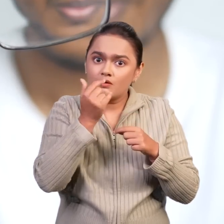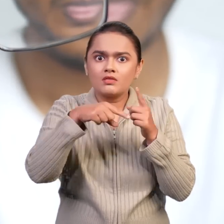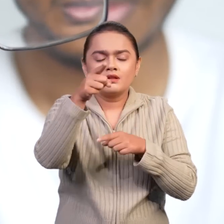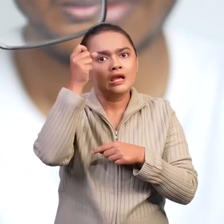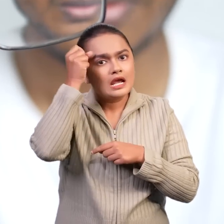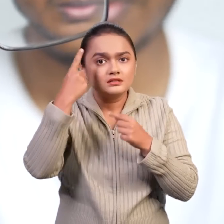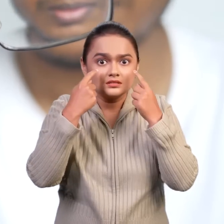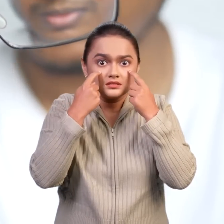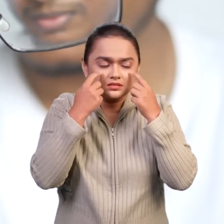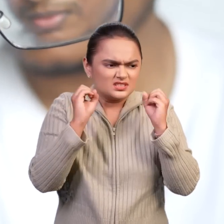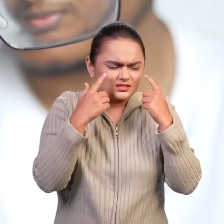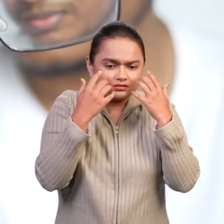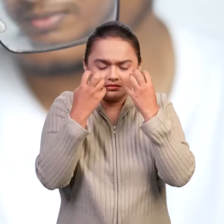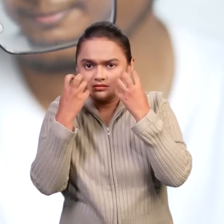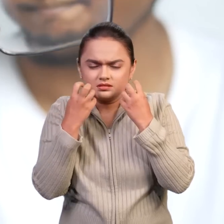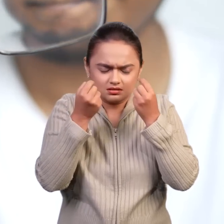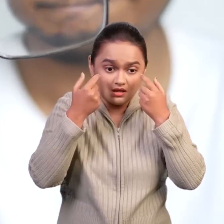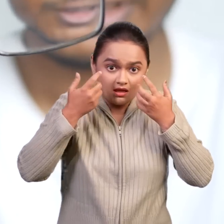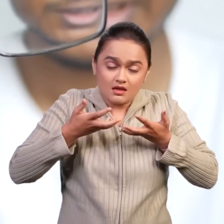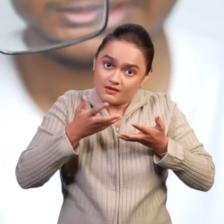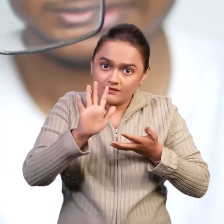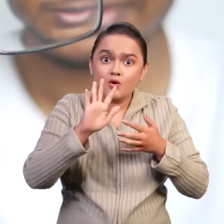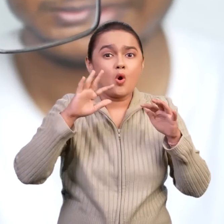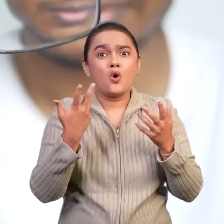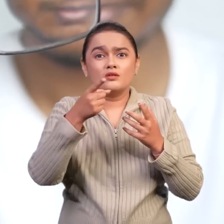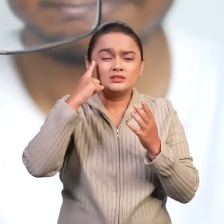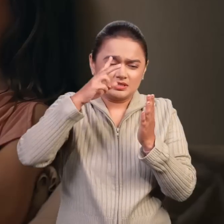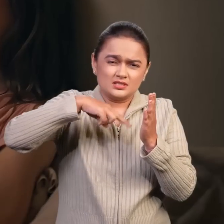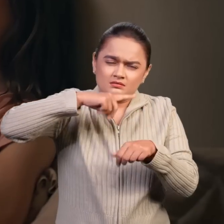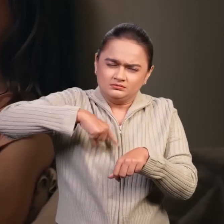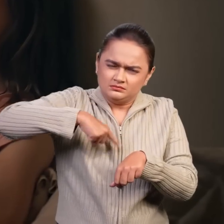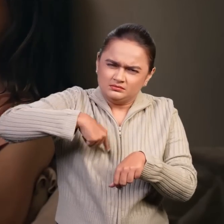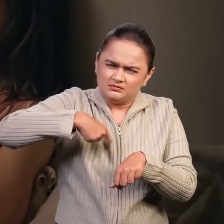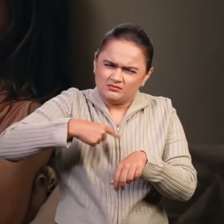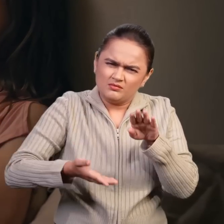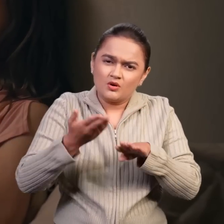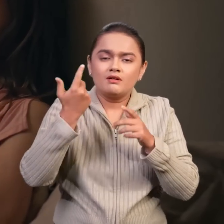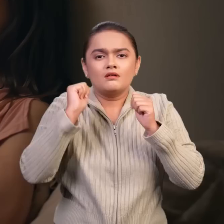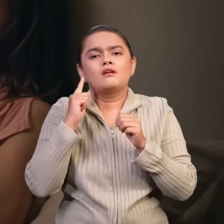then you will know because the eyes will start to pain. Or if you're reading for an extended period of time